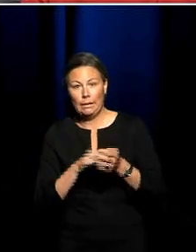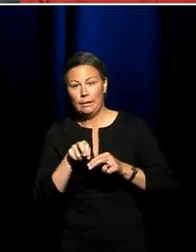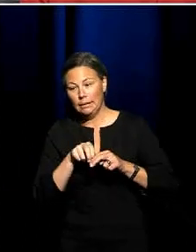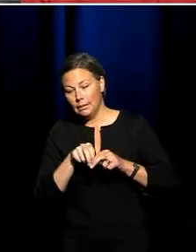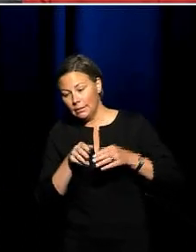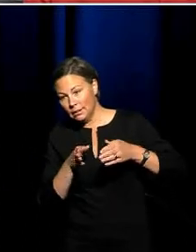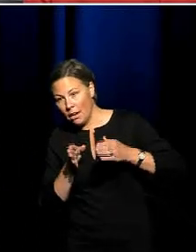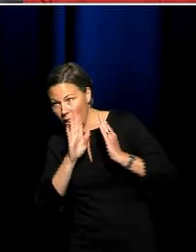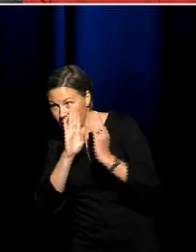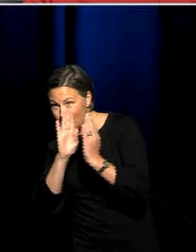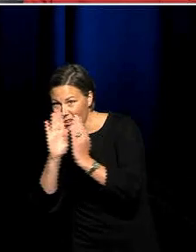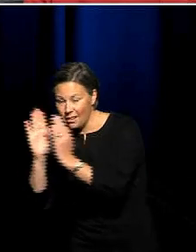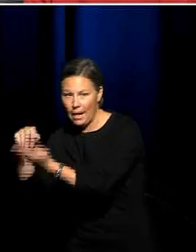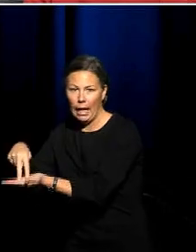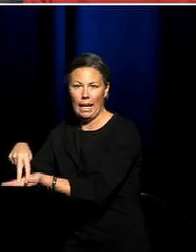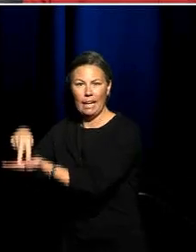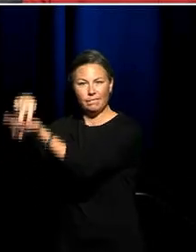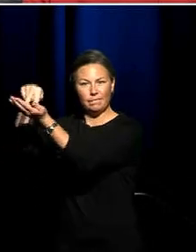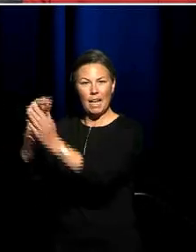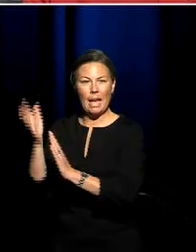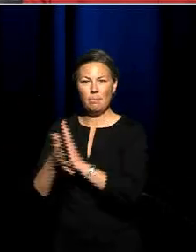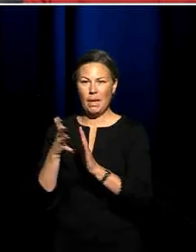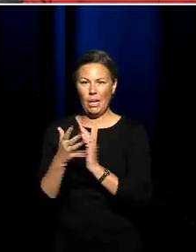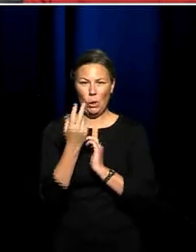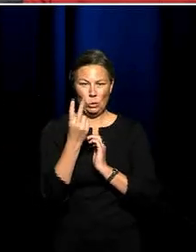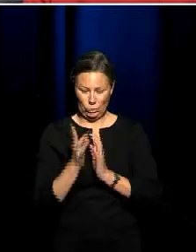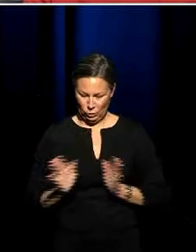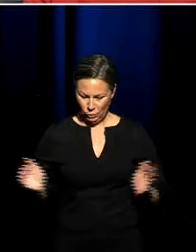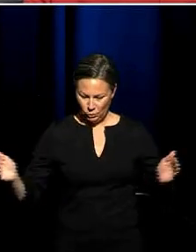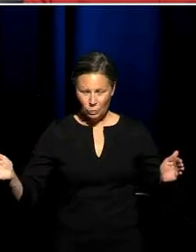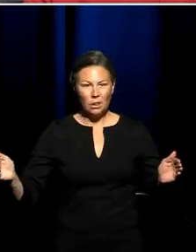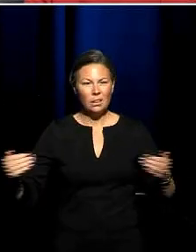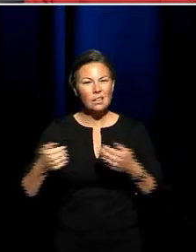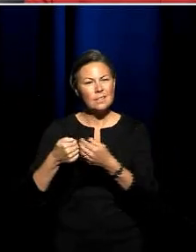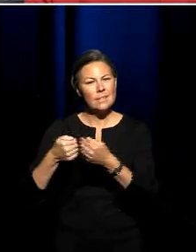through a corridor to a lift, thereby effectively segregating people who could